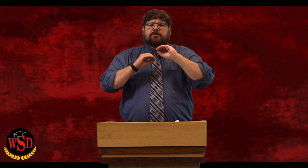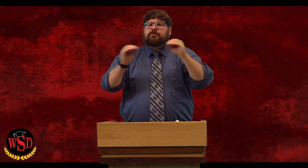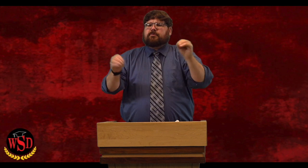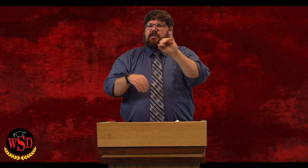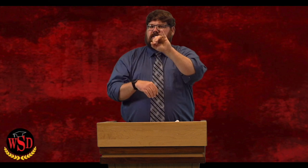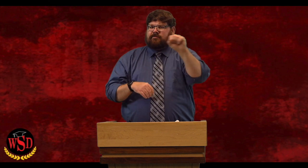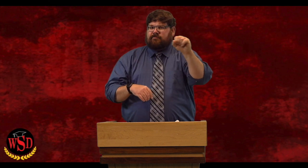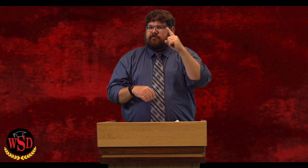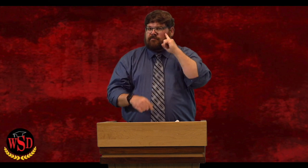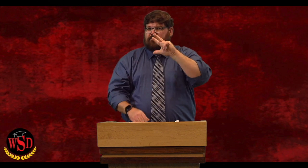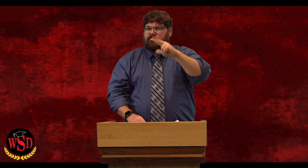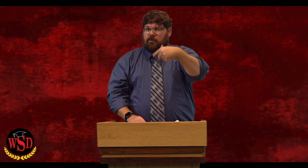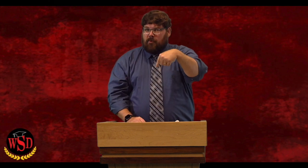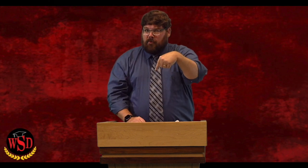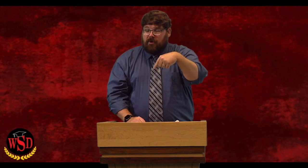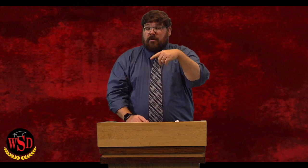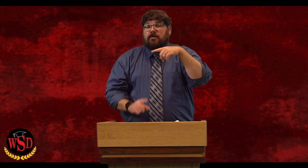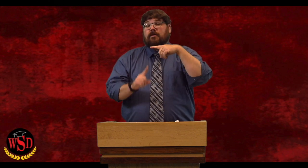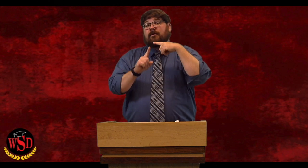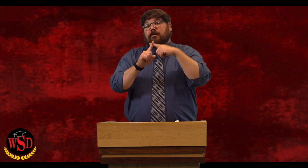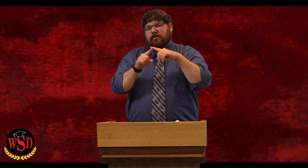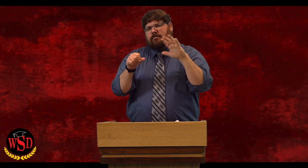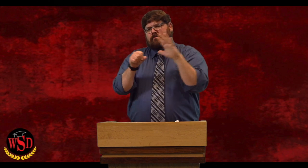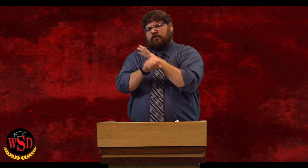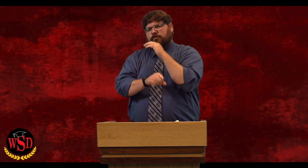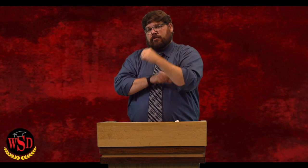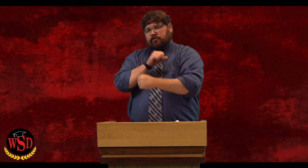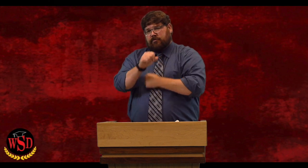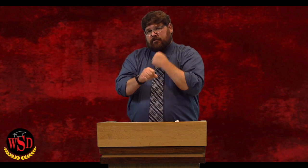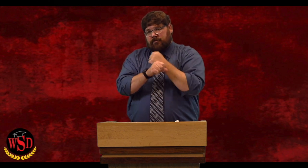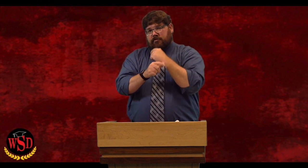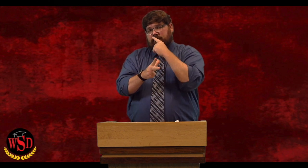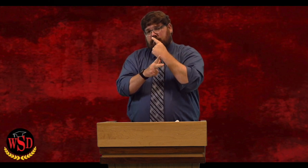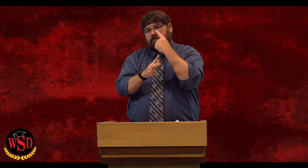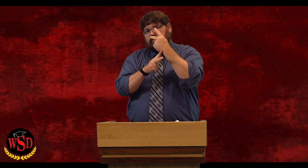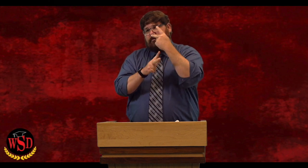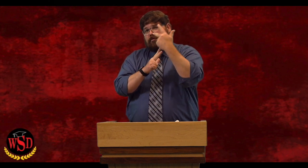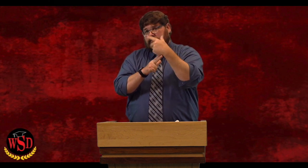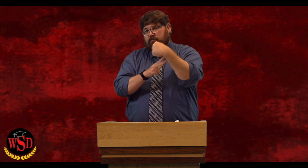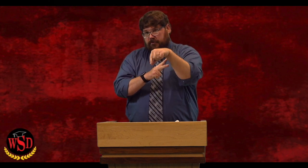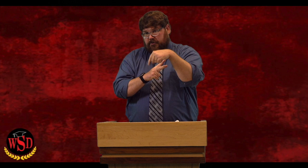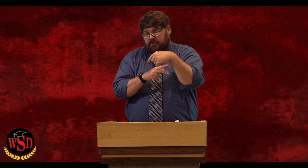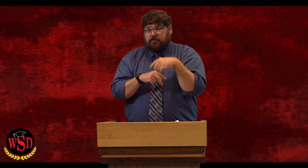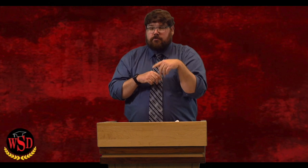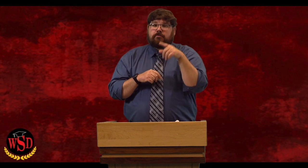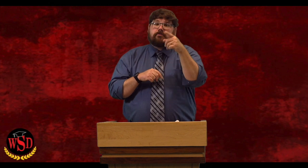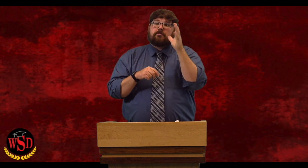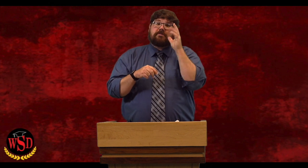Time (SRT) or no school suspension - in school suspension for third quarter.